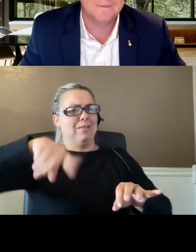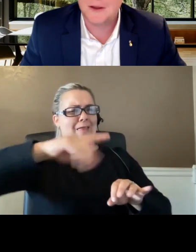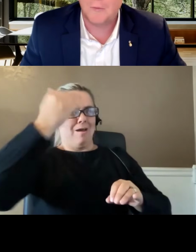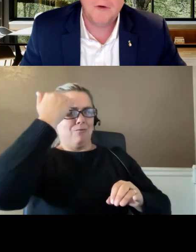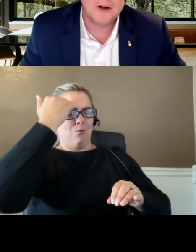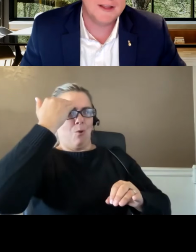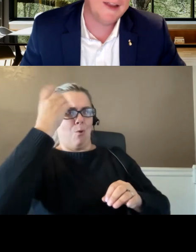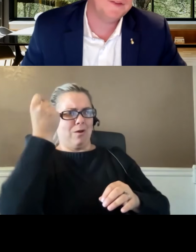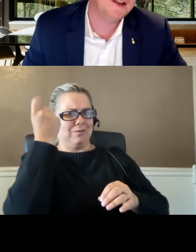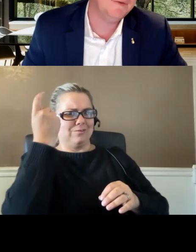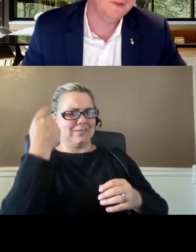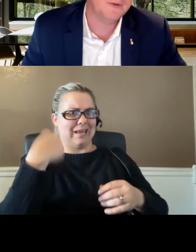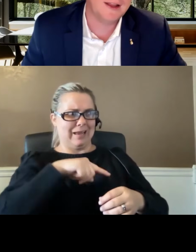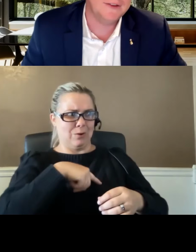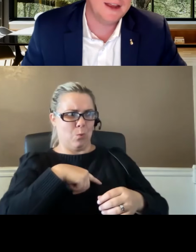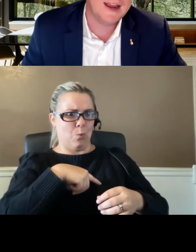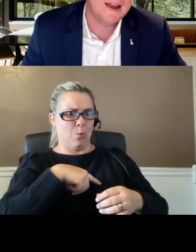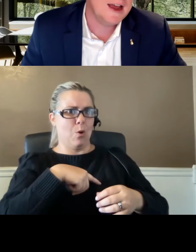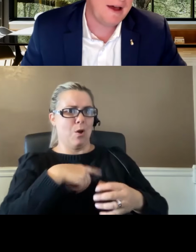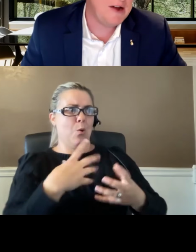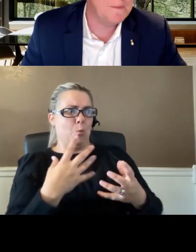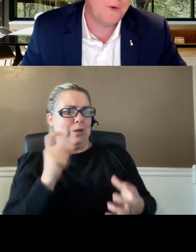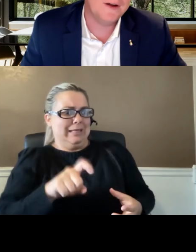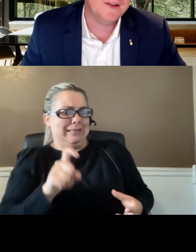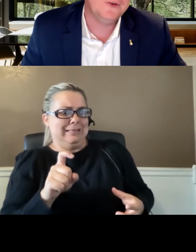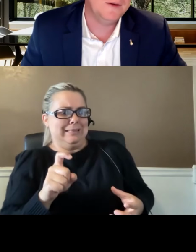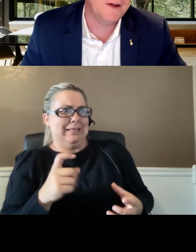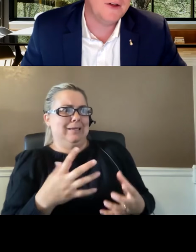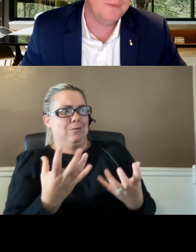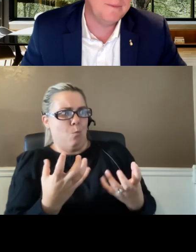We've heard a lot at this conference over the last day about how important it is to involve